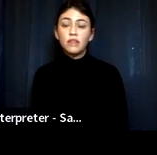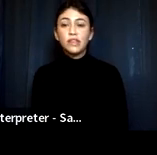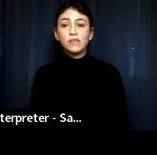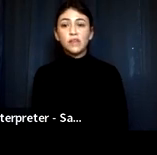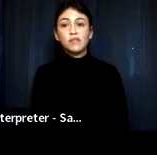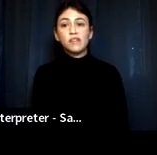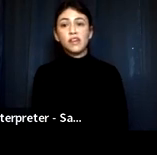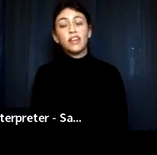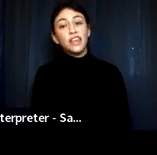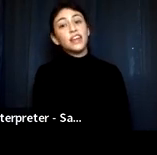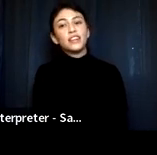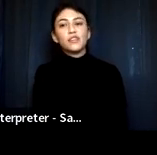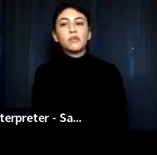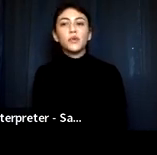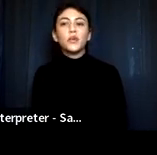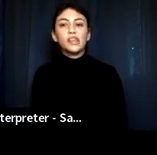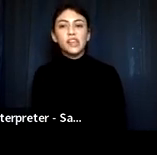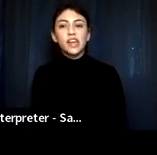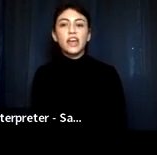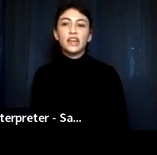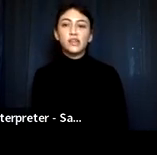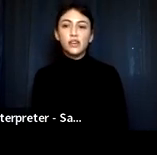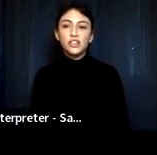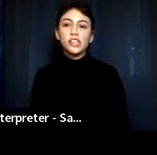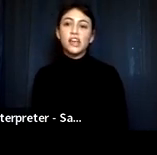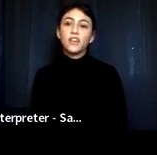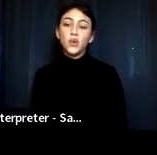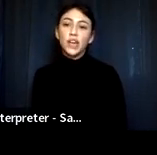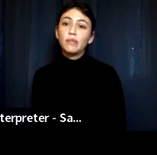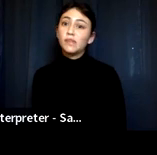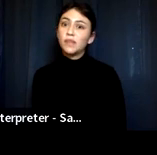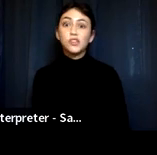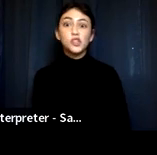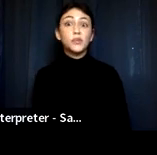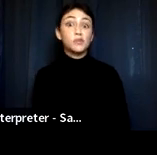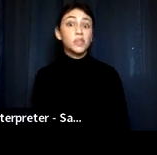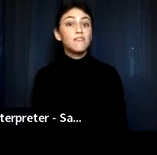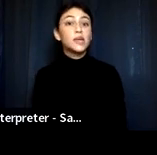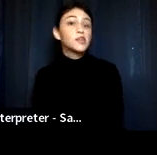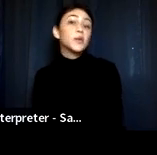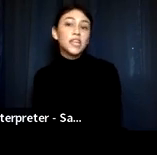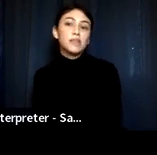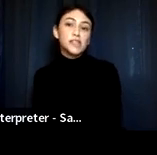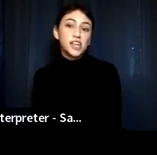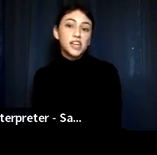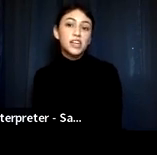But sometimes at the end there's people who want to stay and ask questions and have a Q&A. But sometimes interpreters leave because they're work time is done